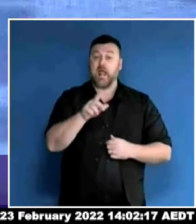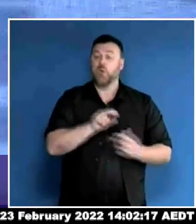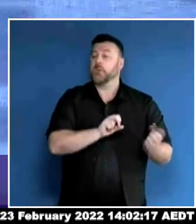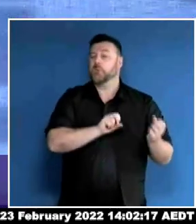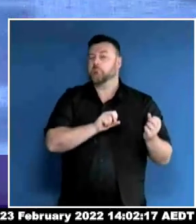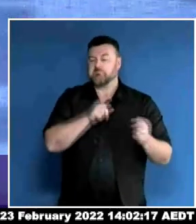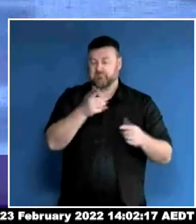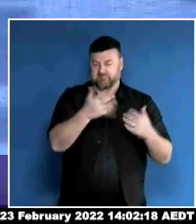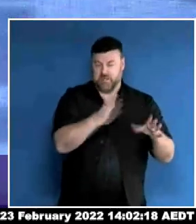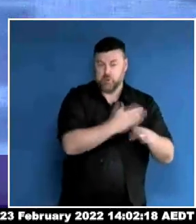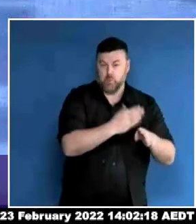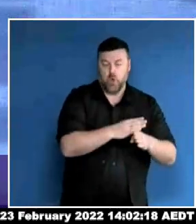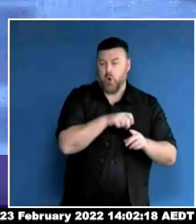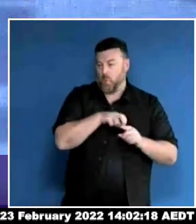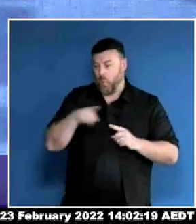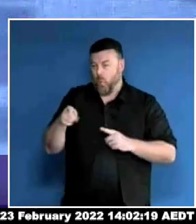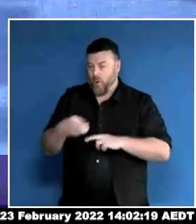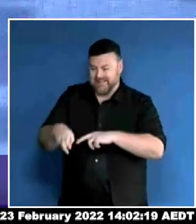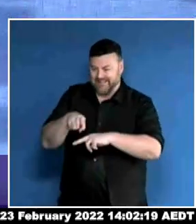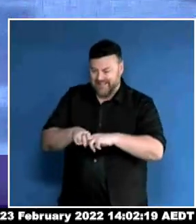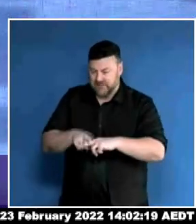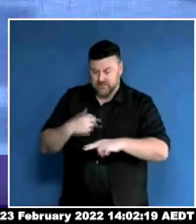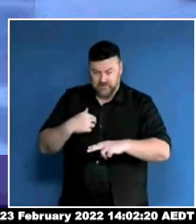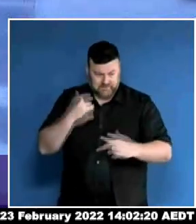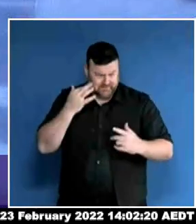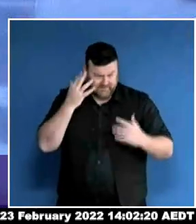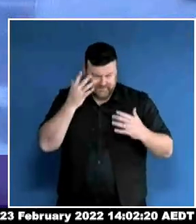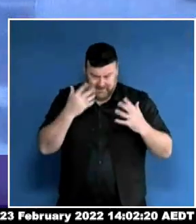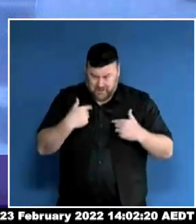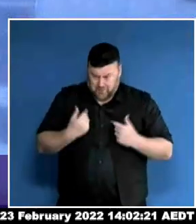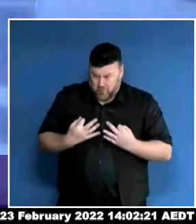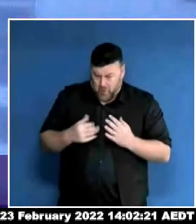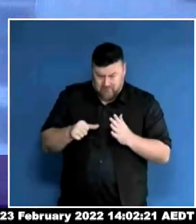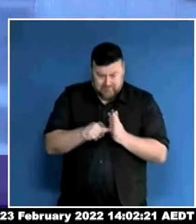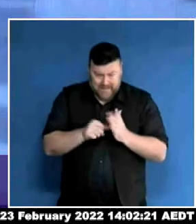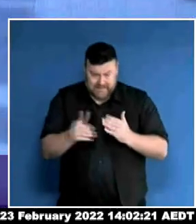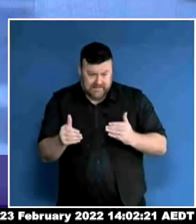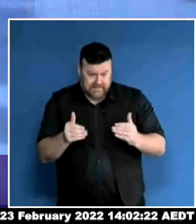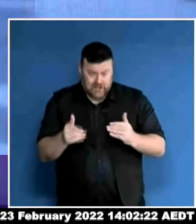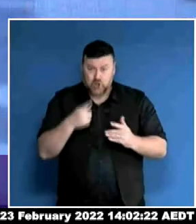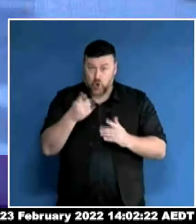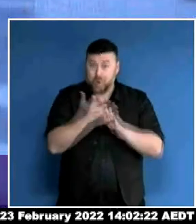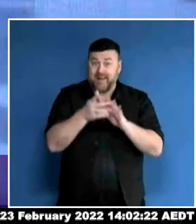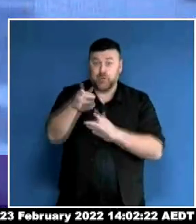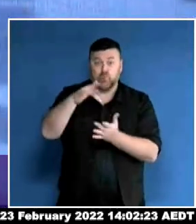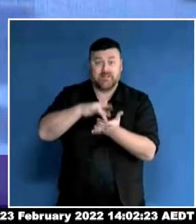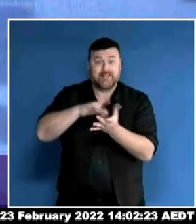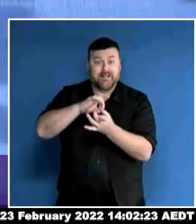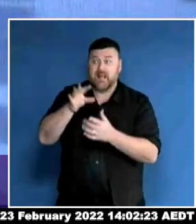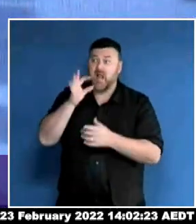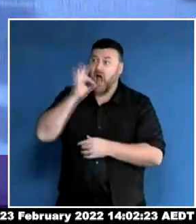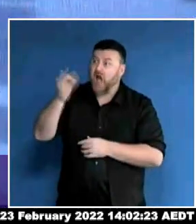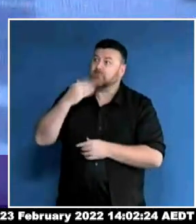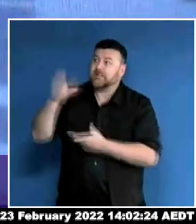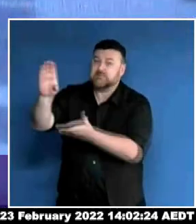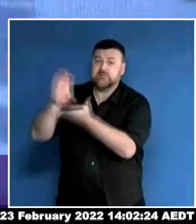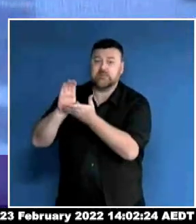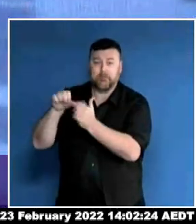for an advance on your family tax benefit so you could get the funds to buy the equipment